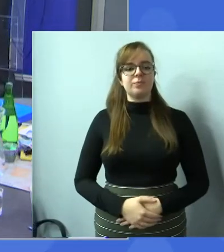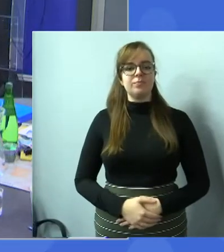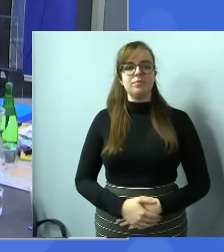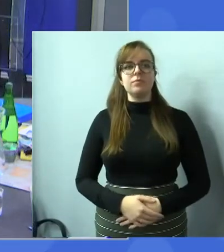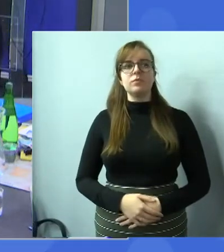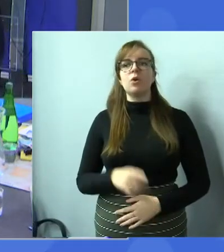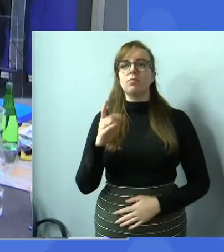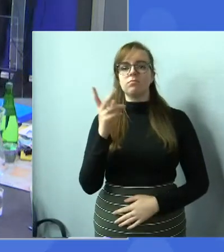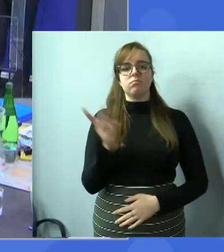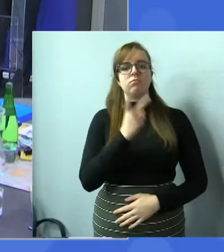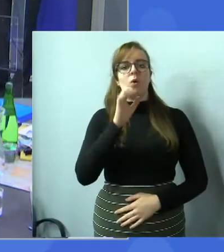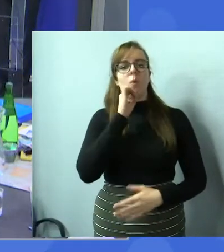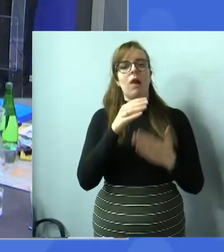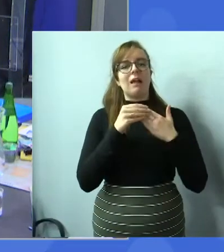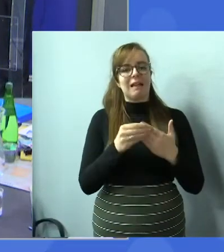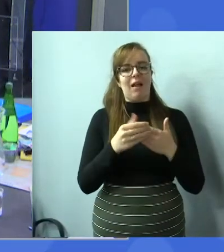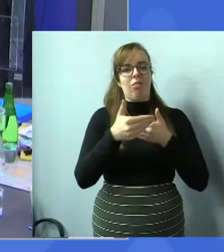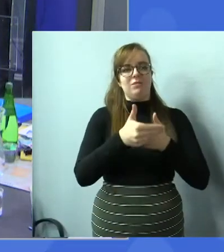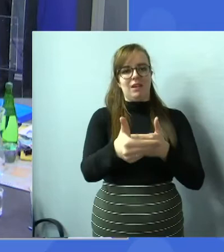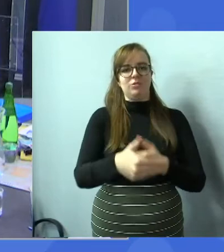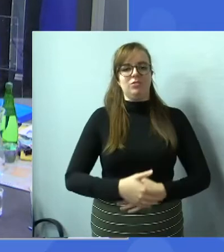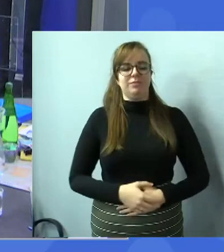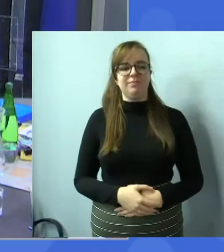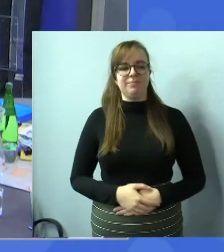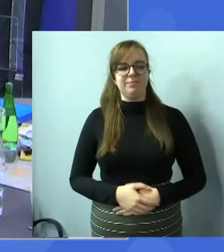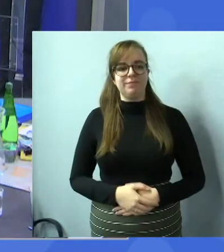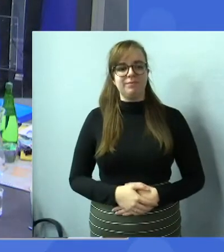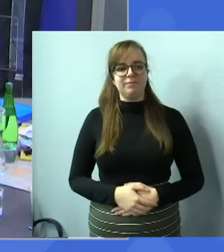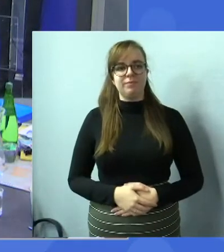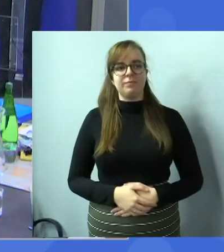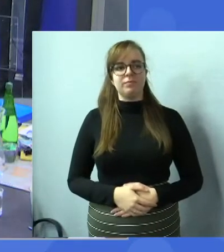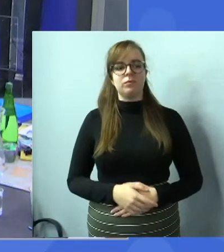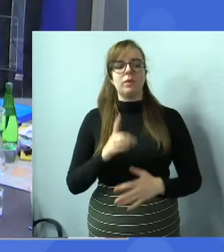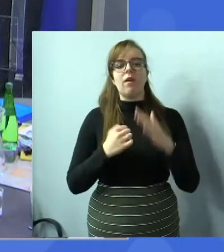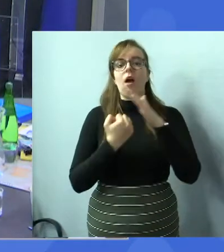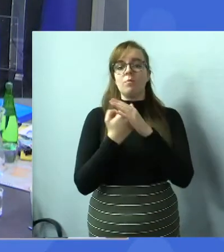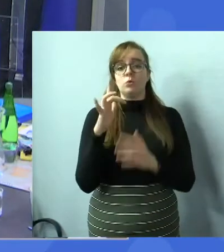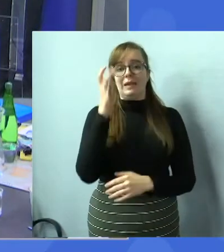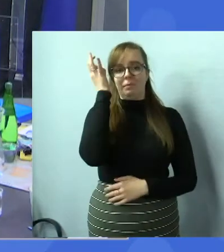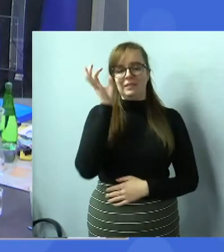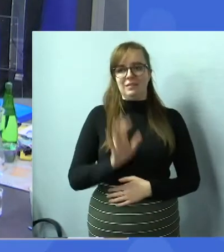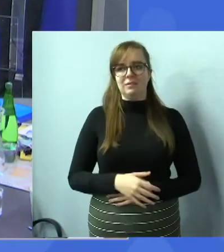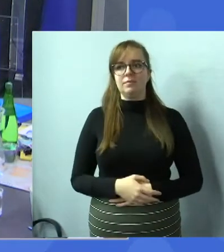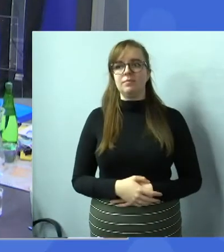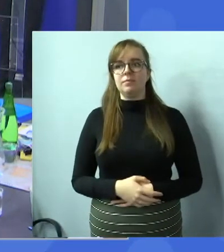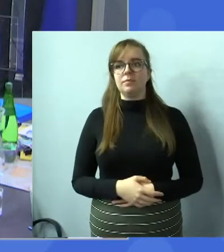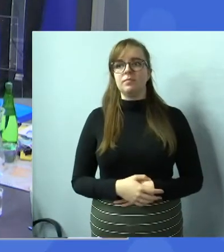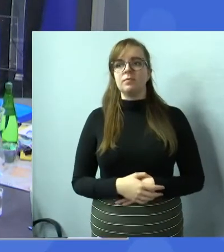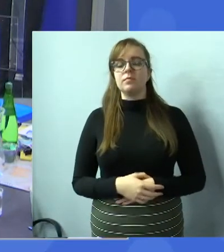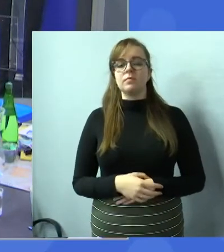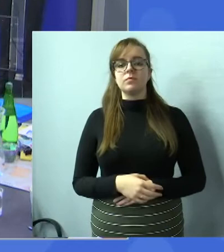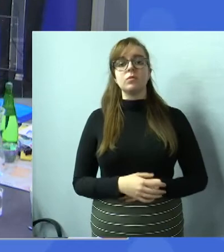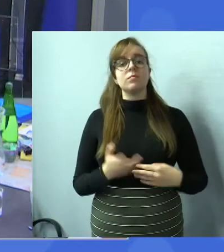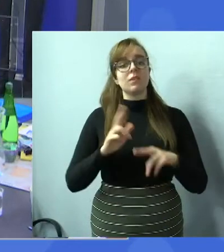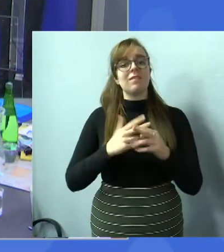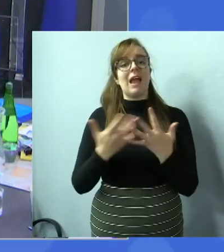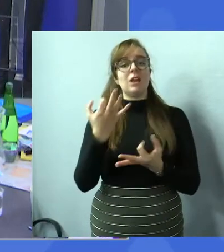and myself and Timbo just roaming with Mike okay so if anyone has any questions